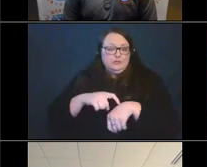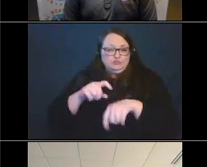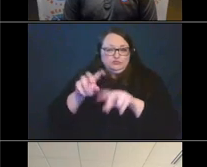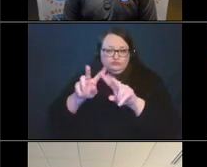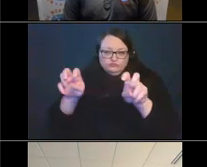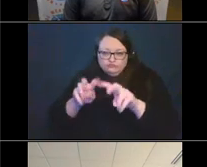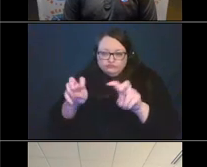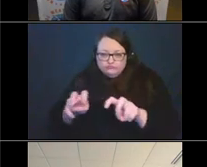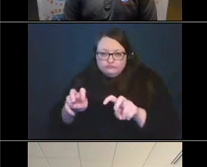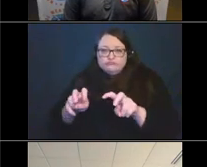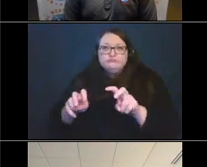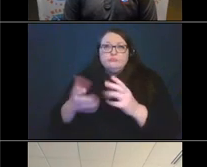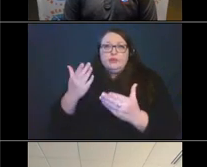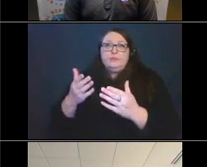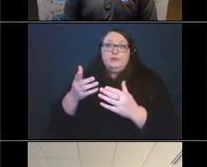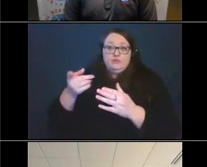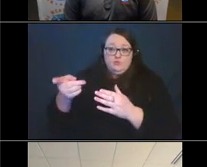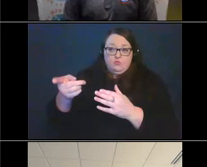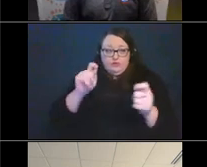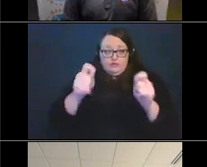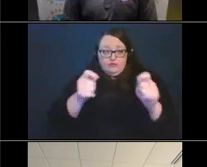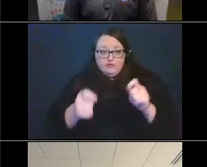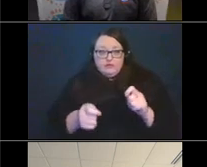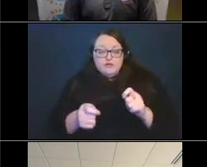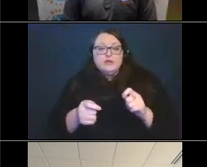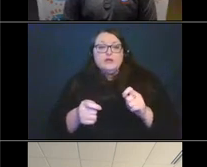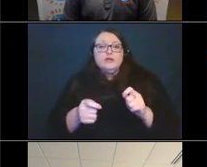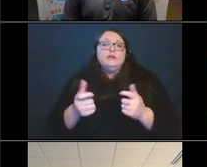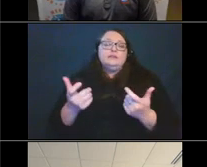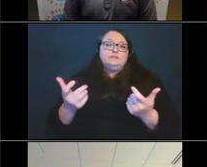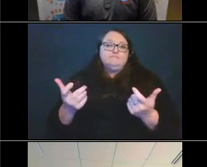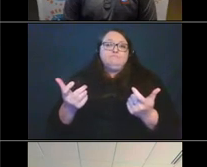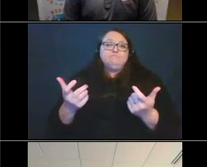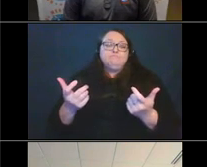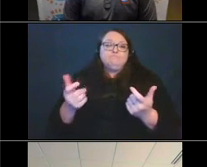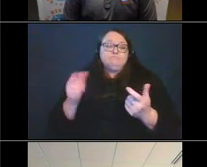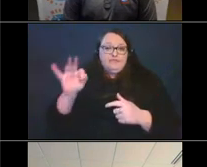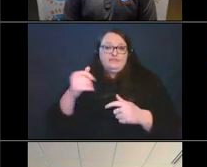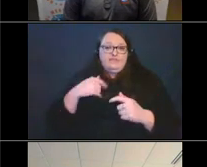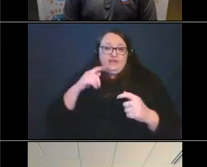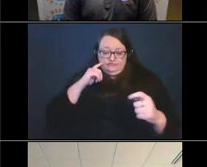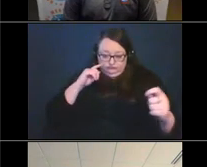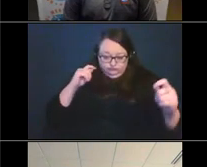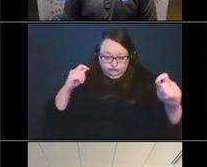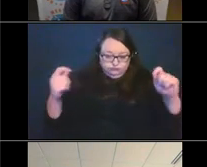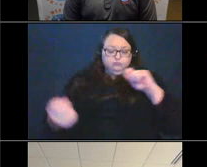potentially make any adjustments. If there are very dramatic changes, we will probably need